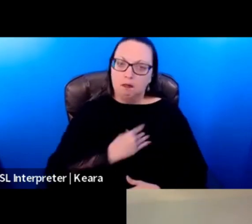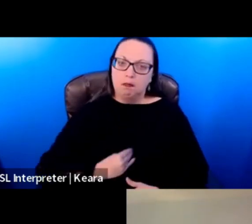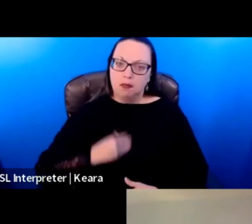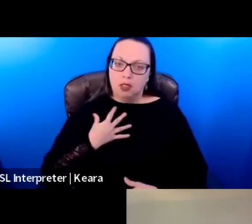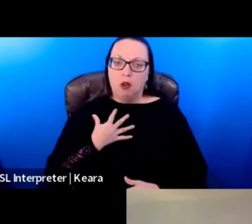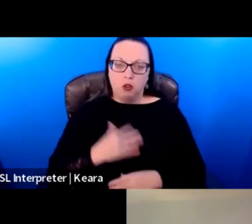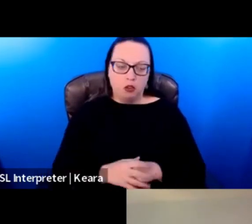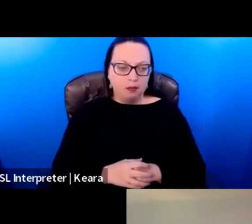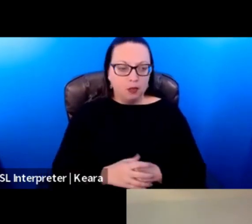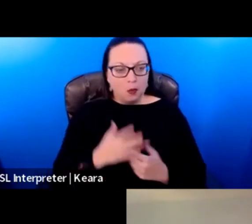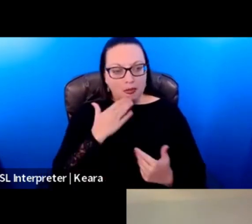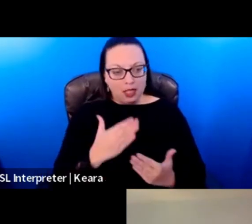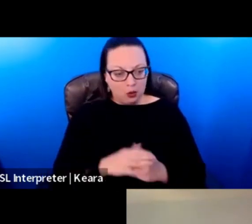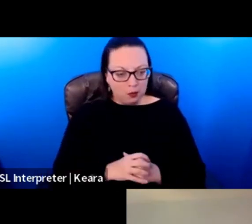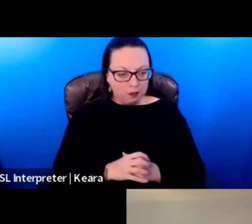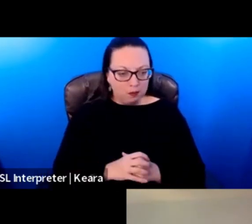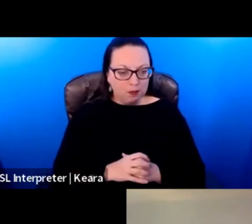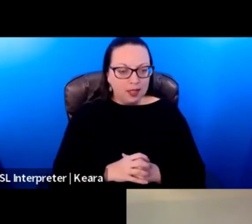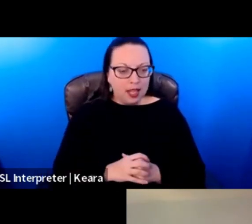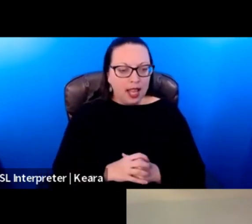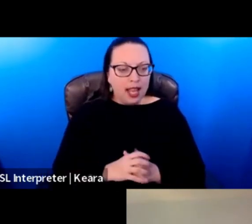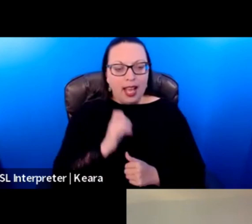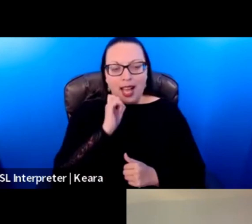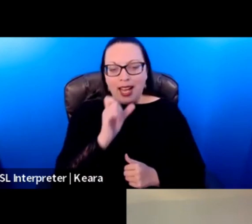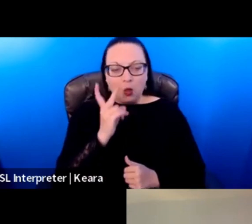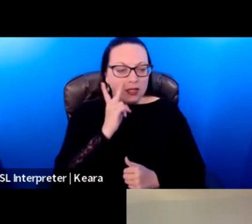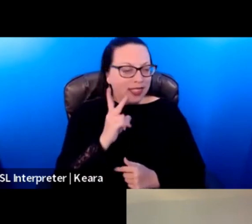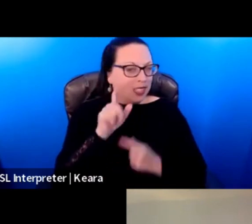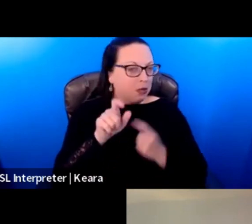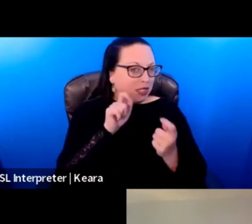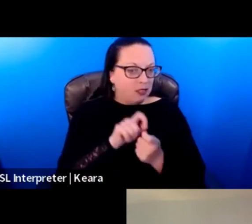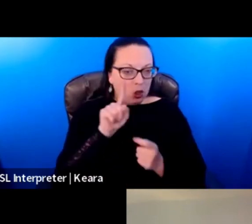very much. I'm not seeing any specific questions and voice chat. Hello,